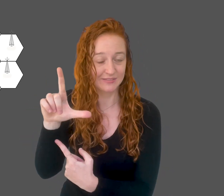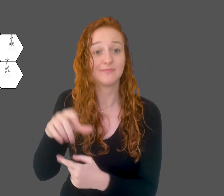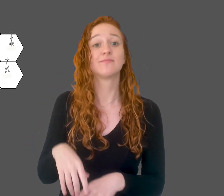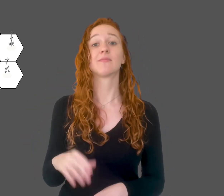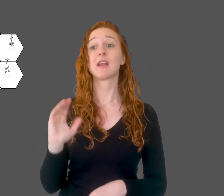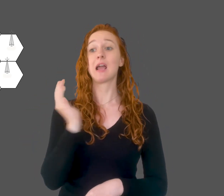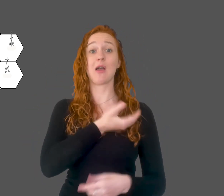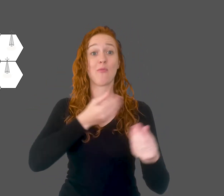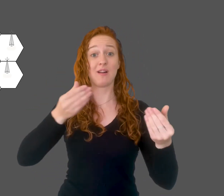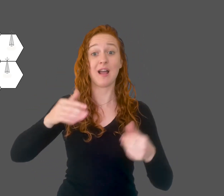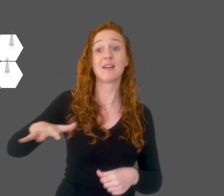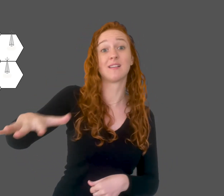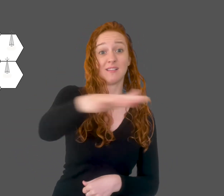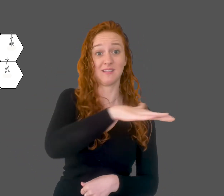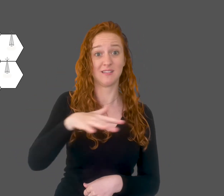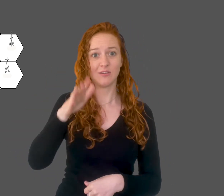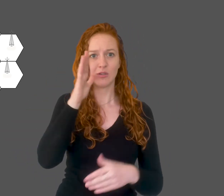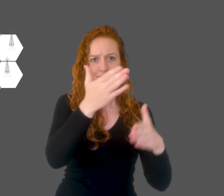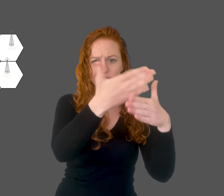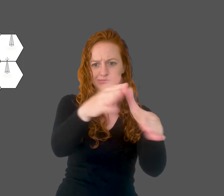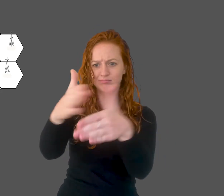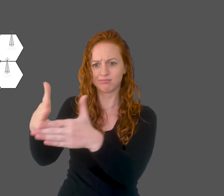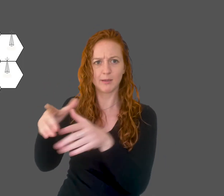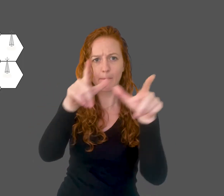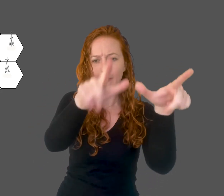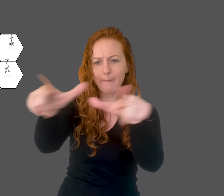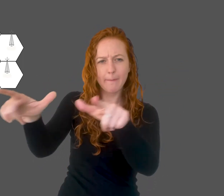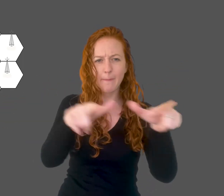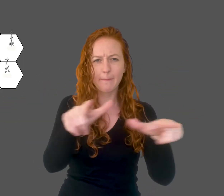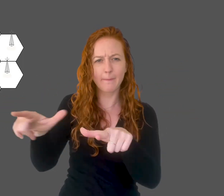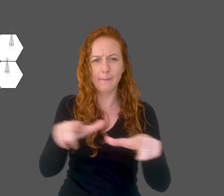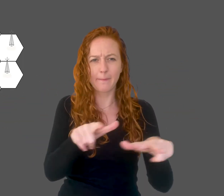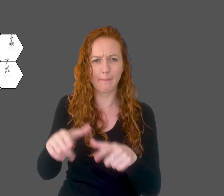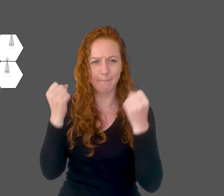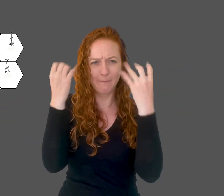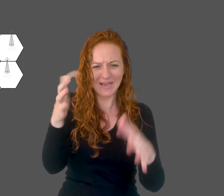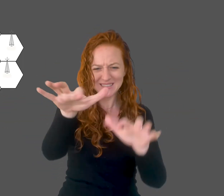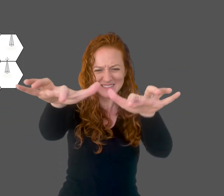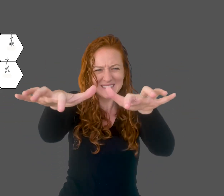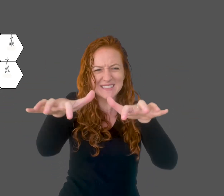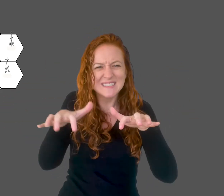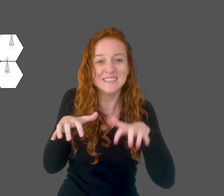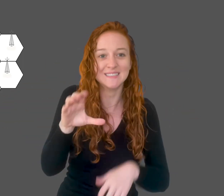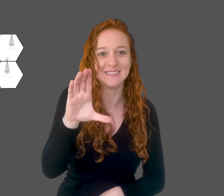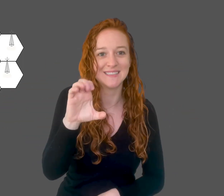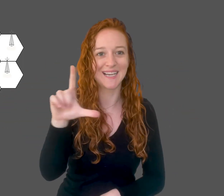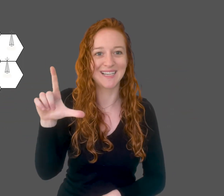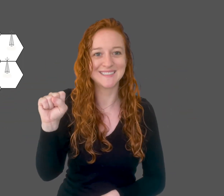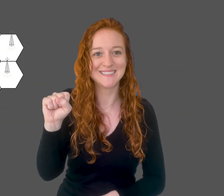These cells divide our land.